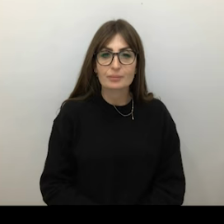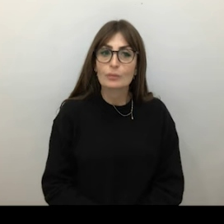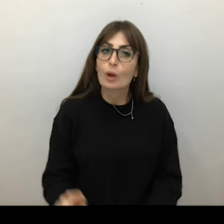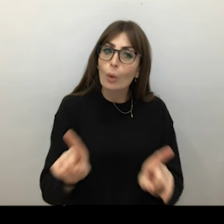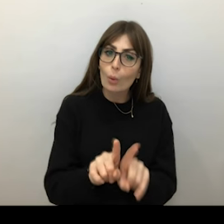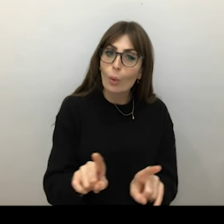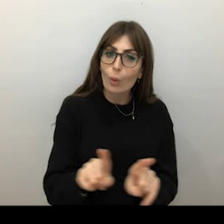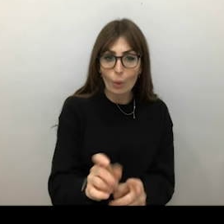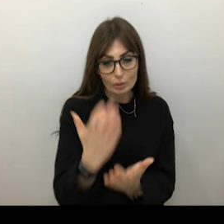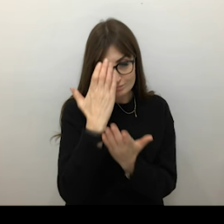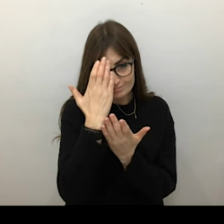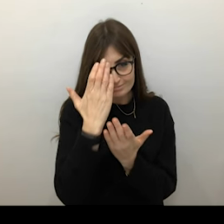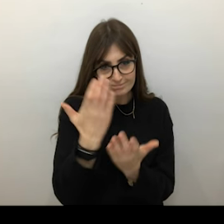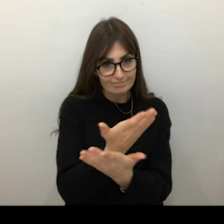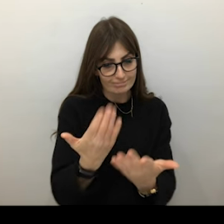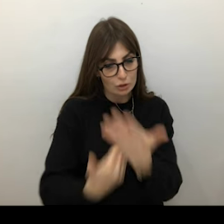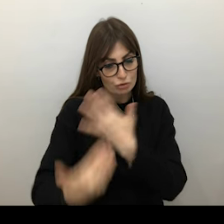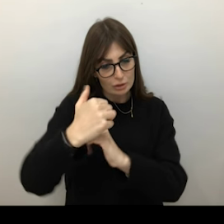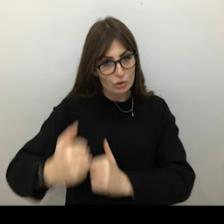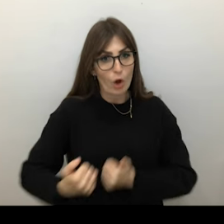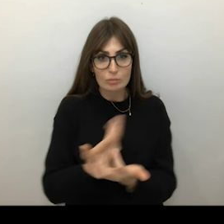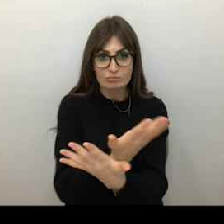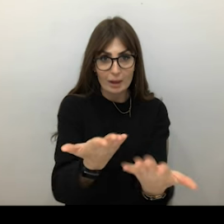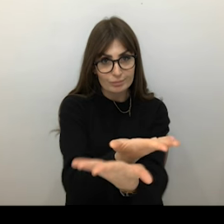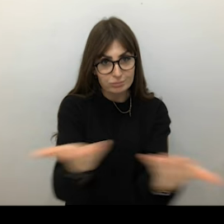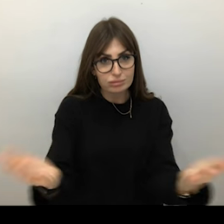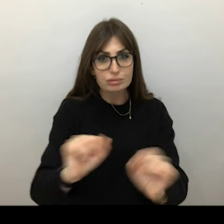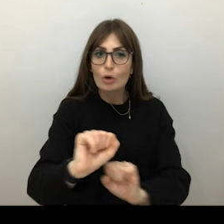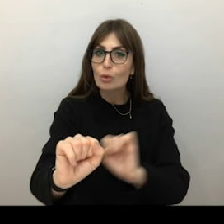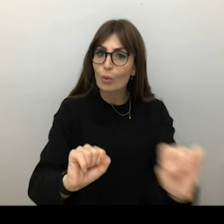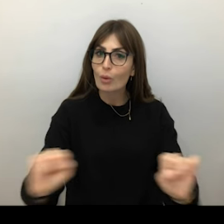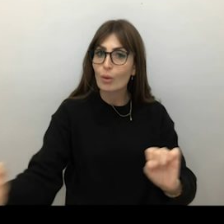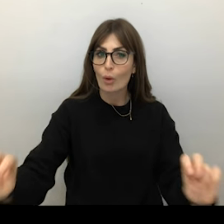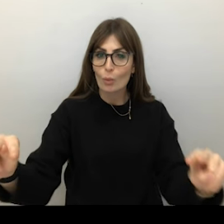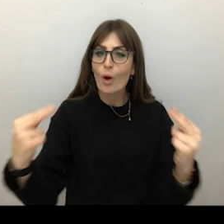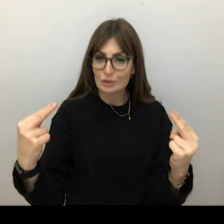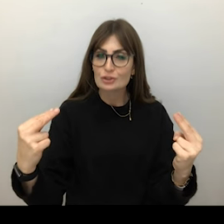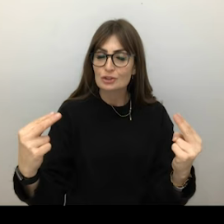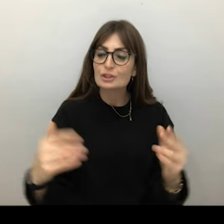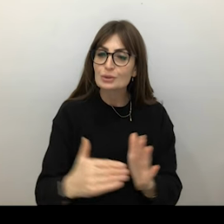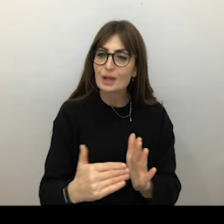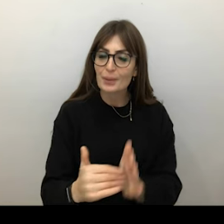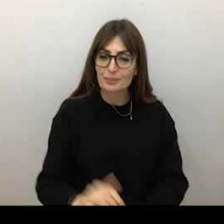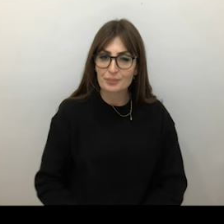I'd also like to acknowledge the Traditional Owners of the many lands from where you will be viewing this video.